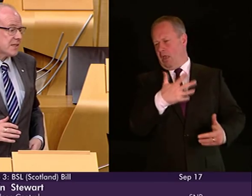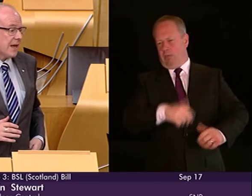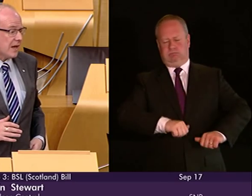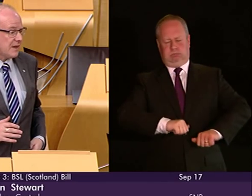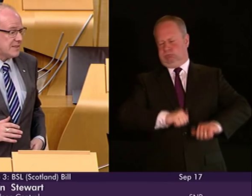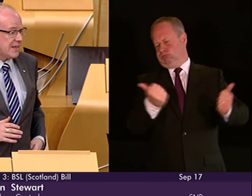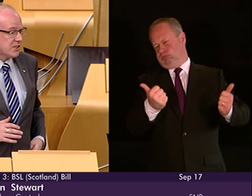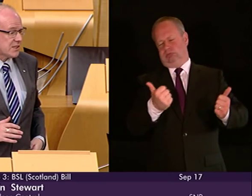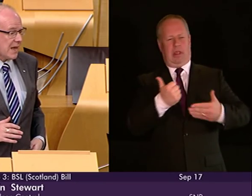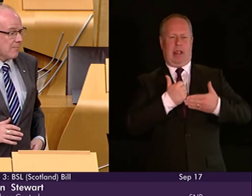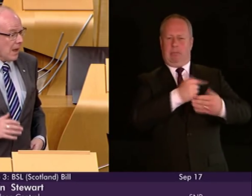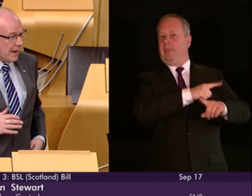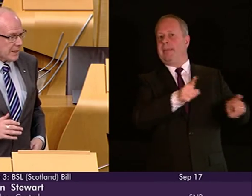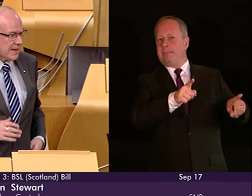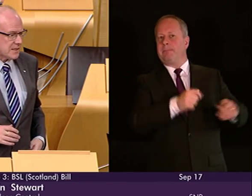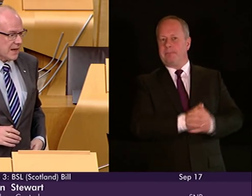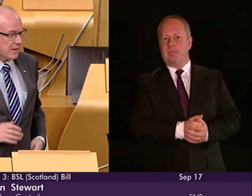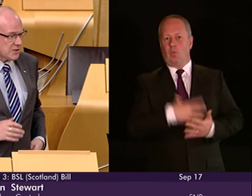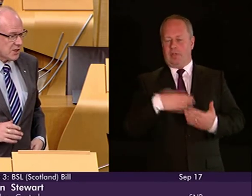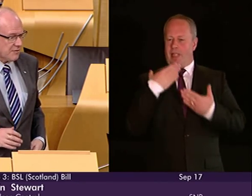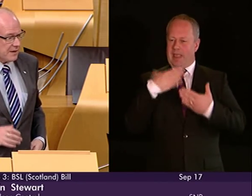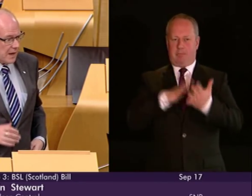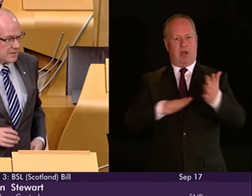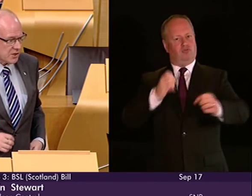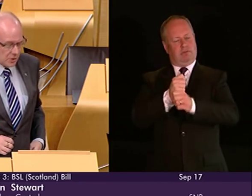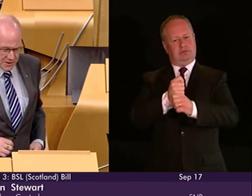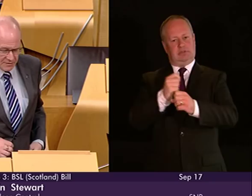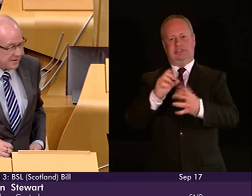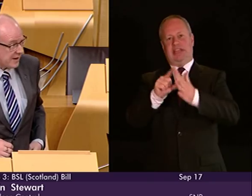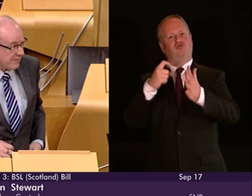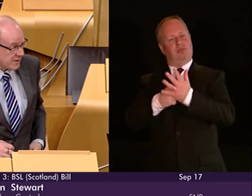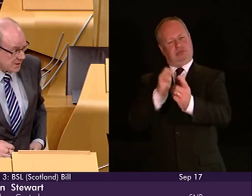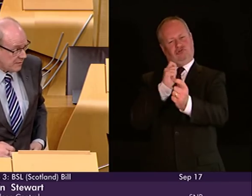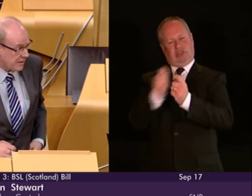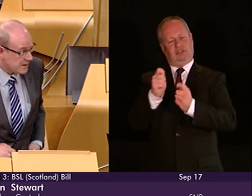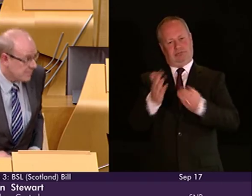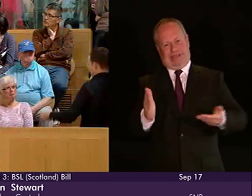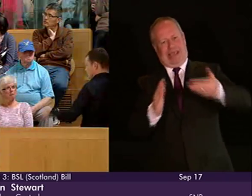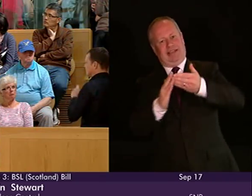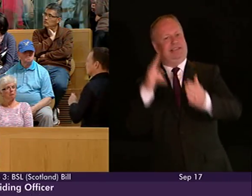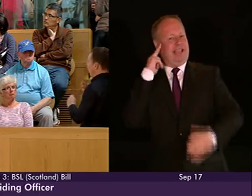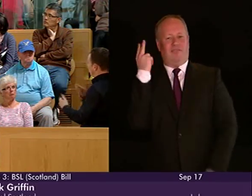will be immensely advantageous to them.